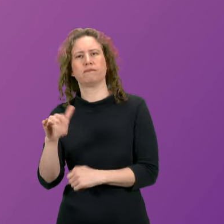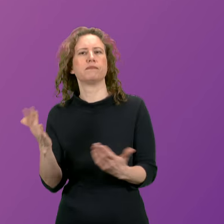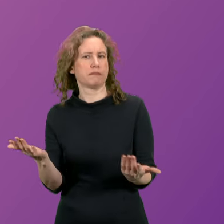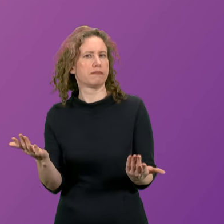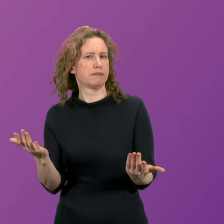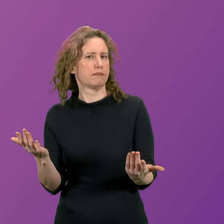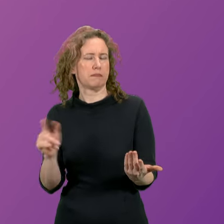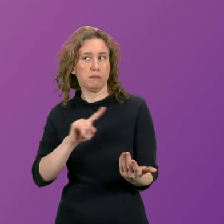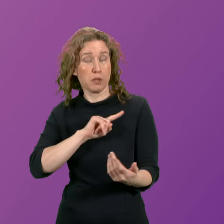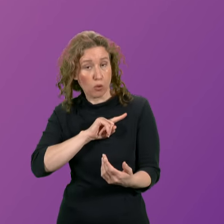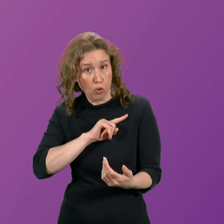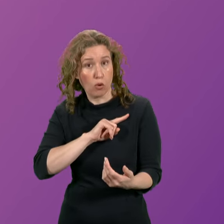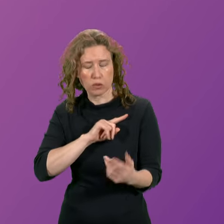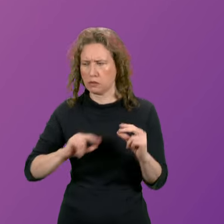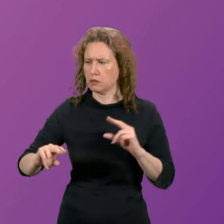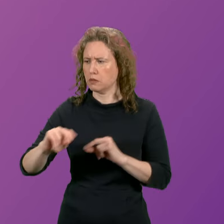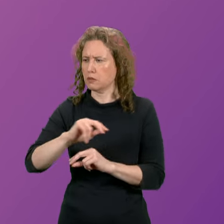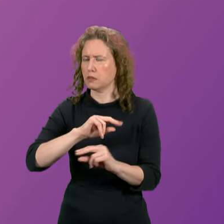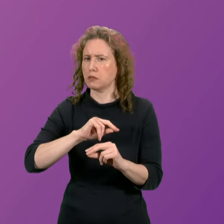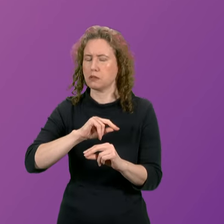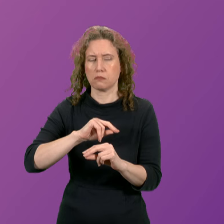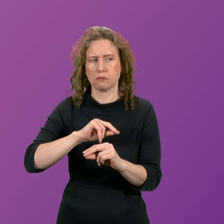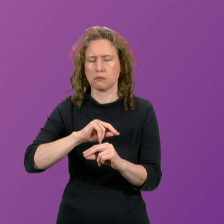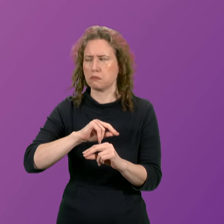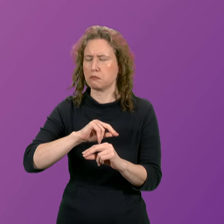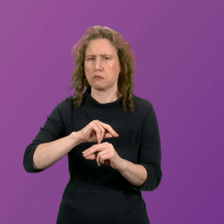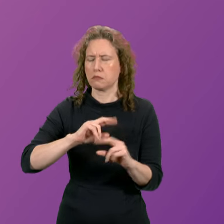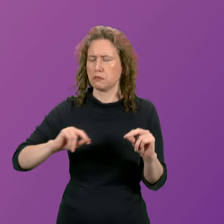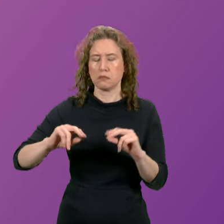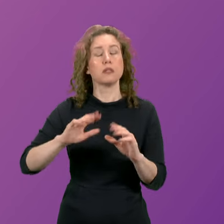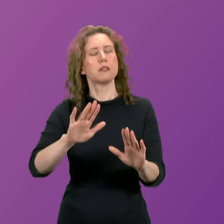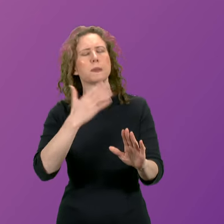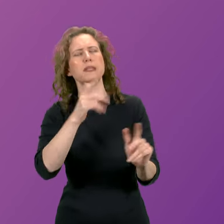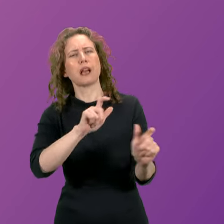Please continue, First Minister.